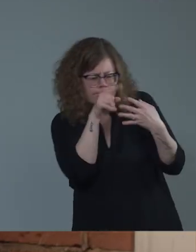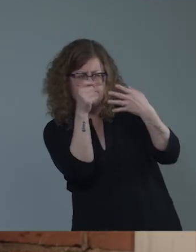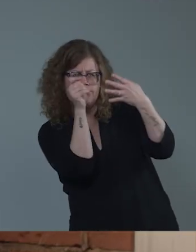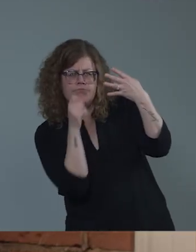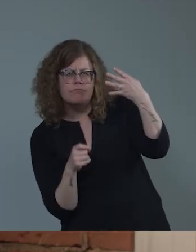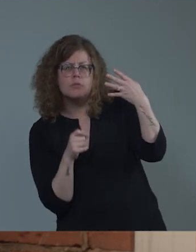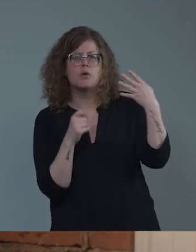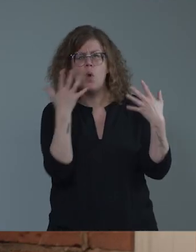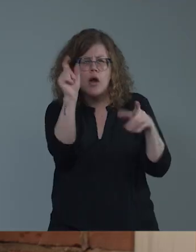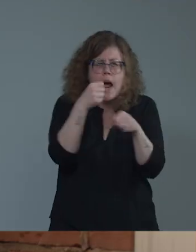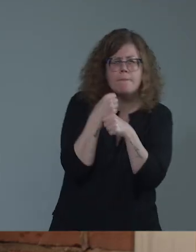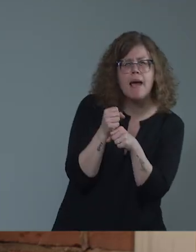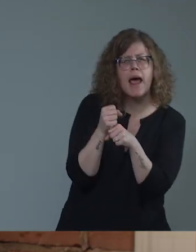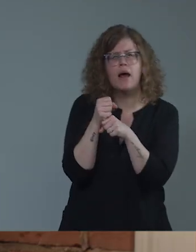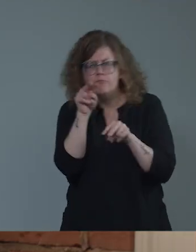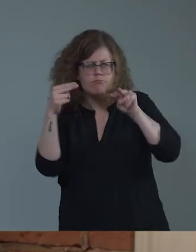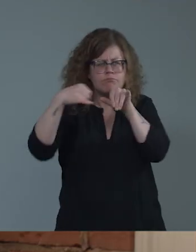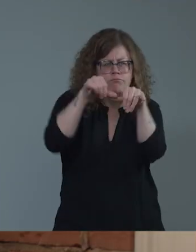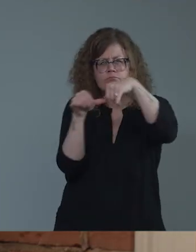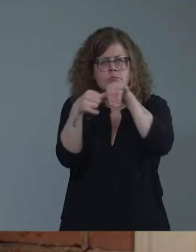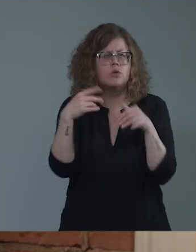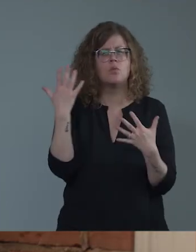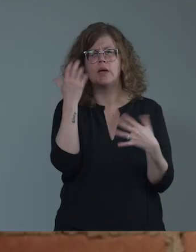what we're trying to celebrate or memorialize within our community.